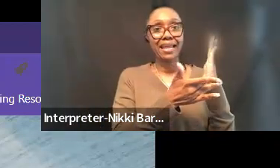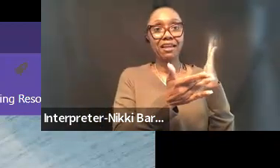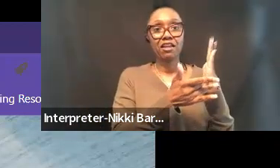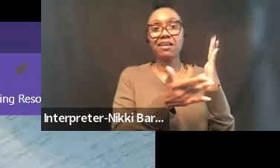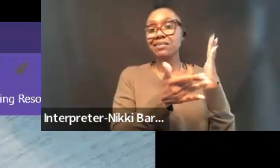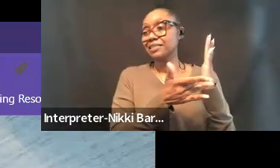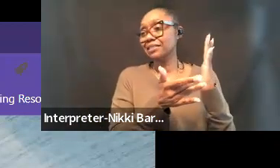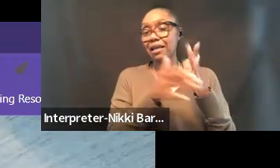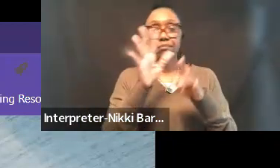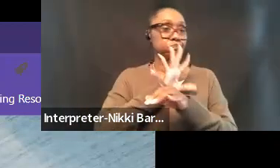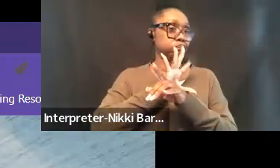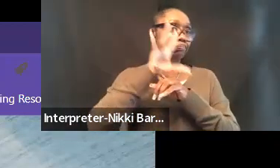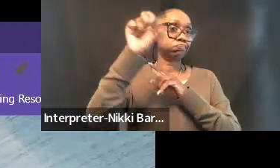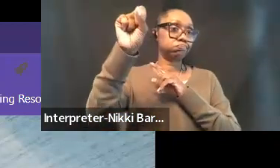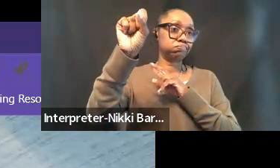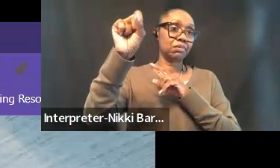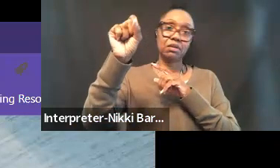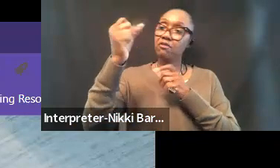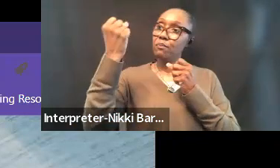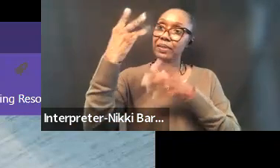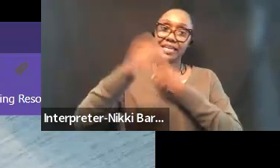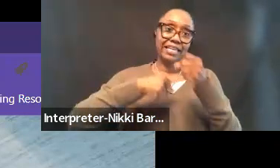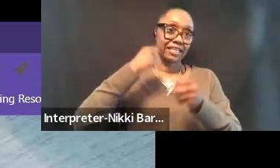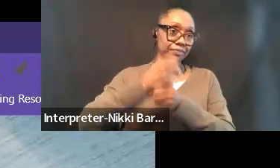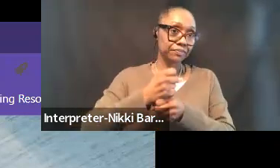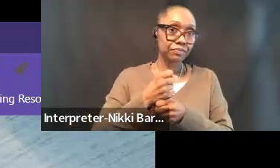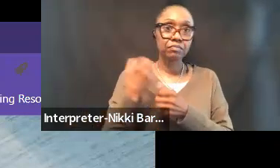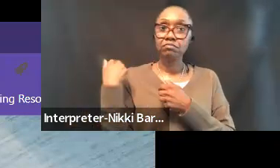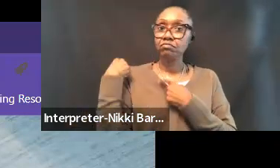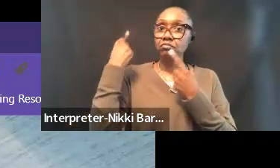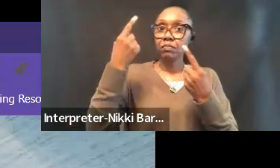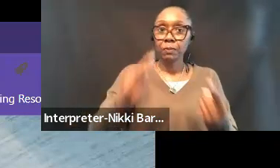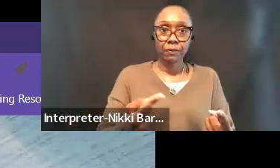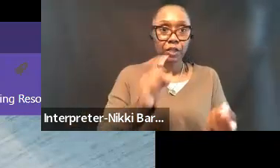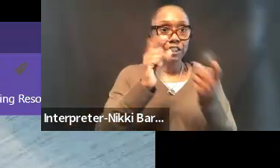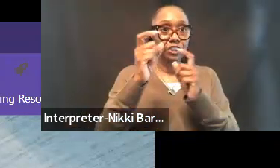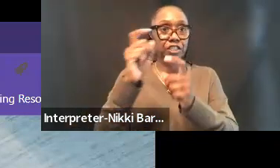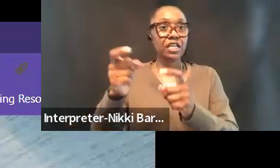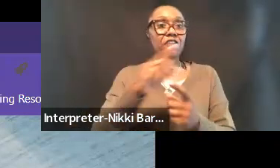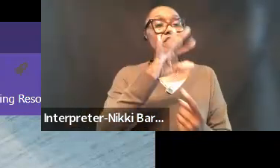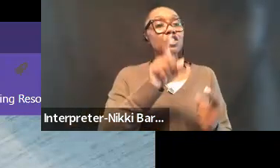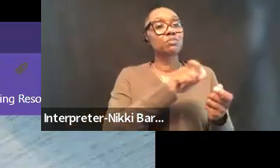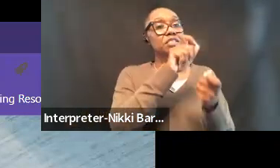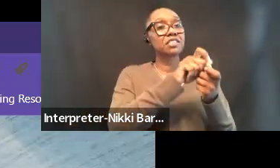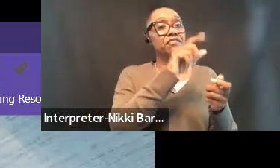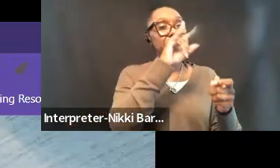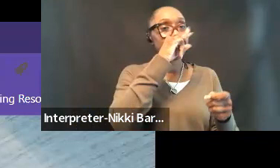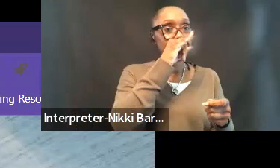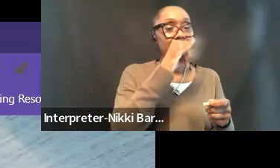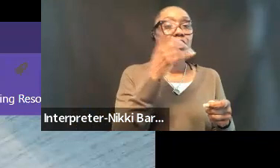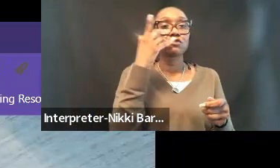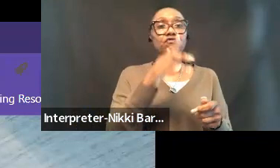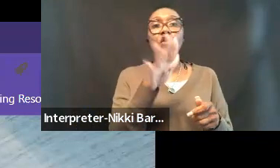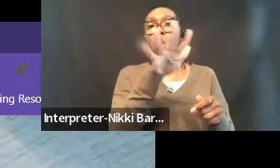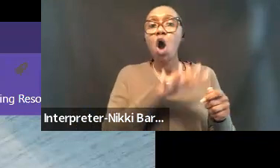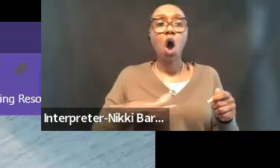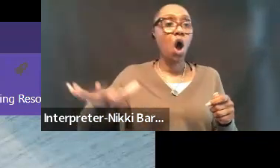It's, gone from being this thing. It's only special for certain kids to being universally designed for any kid to use.